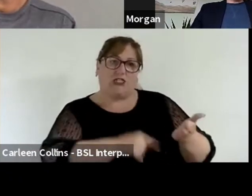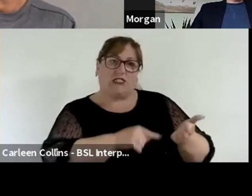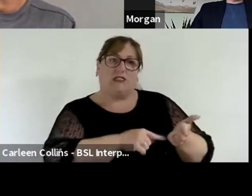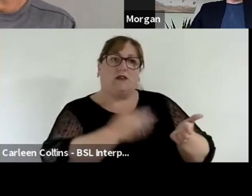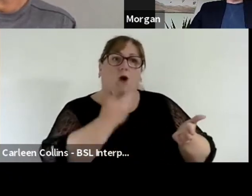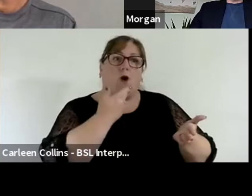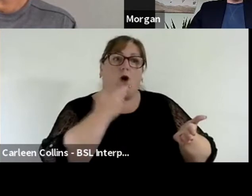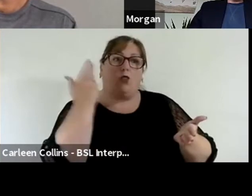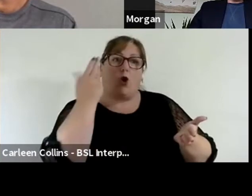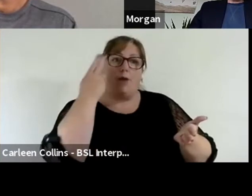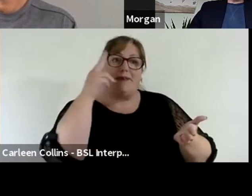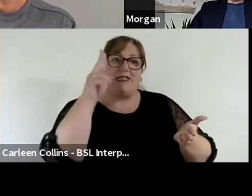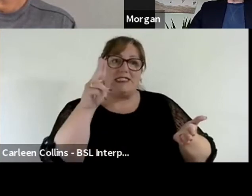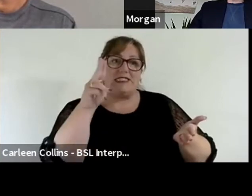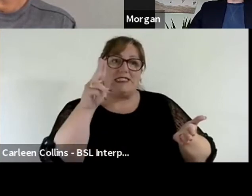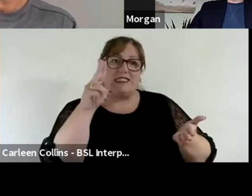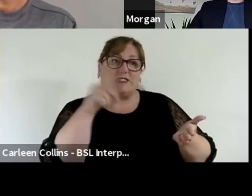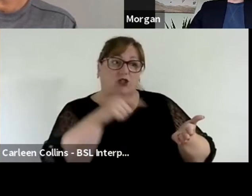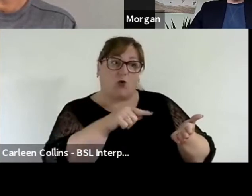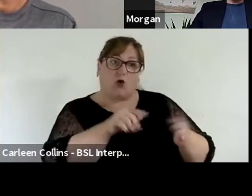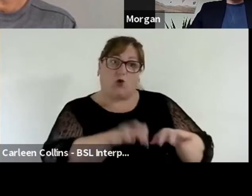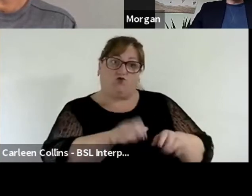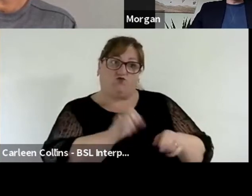It varies dependent on the role but one thing that is the same is